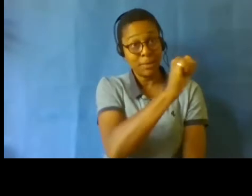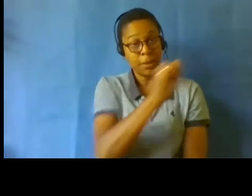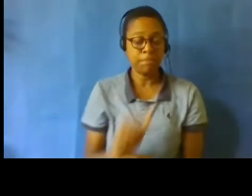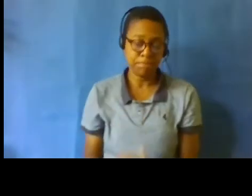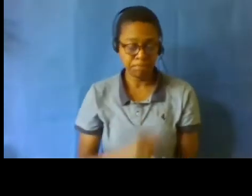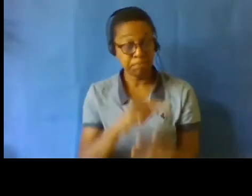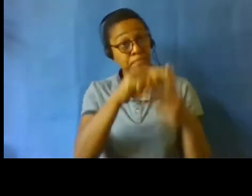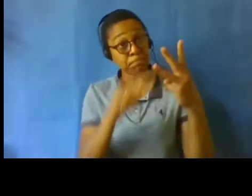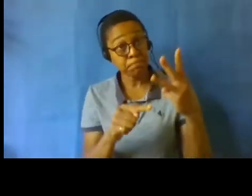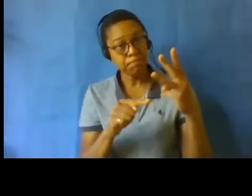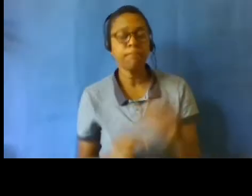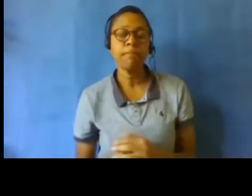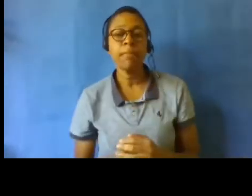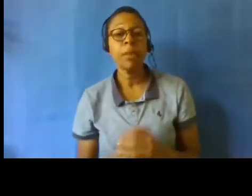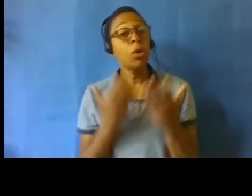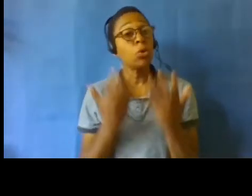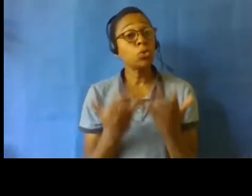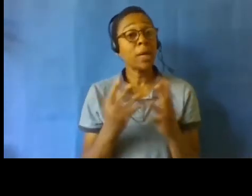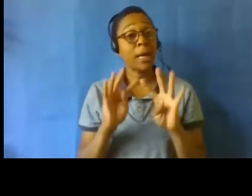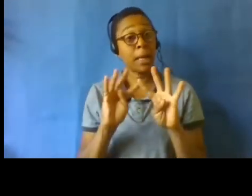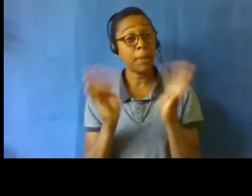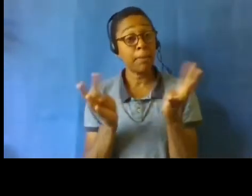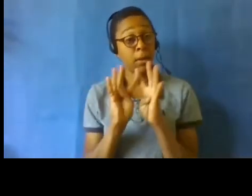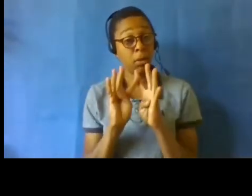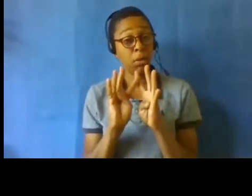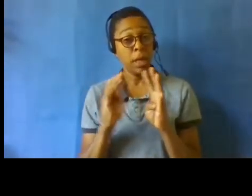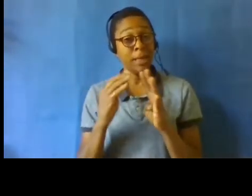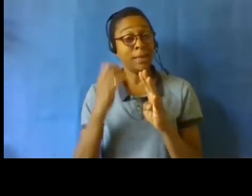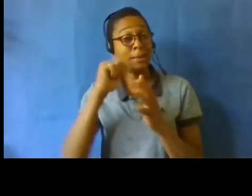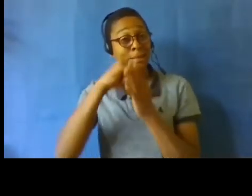identities and representation in the media we will then have a 30 minute